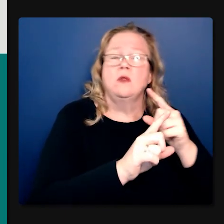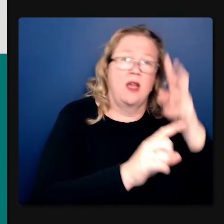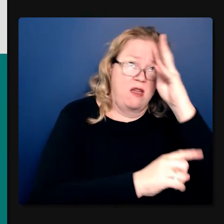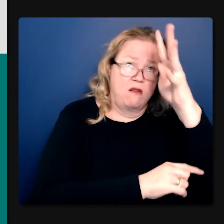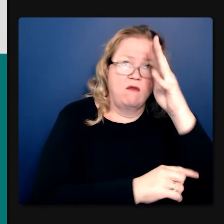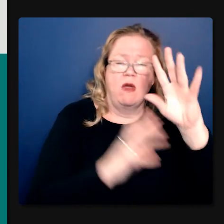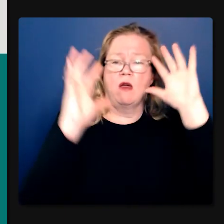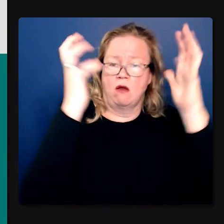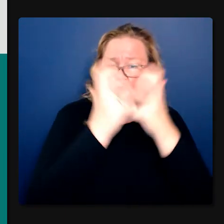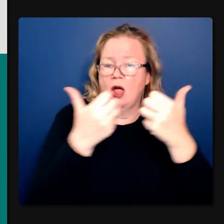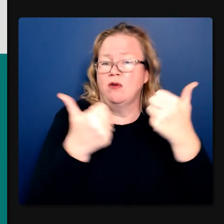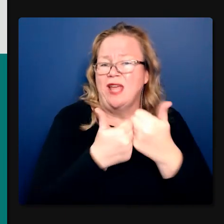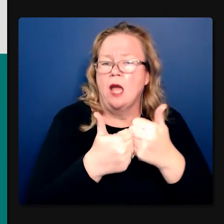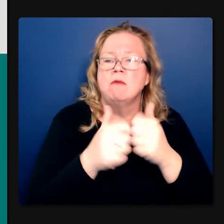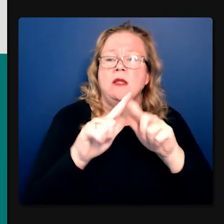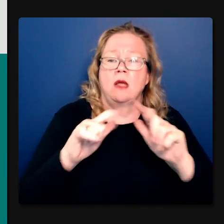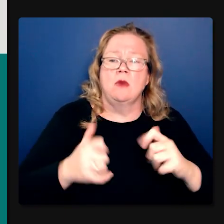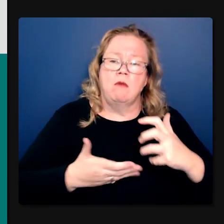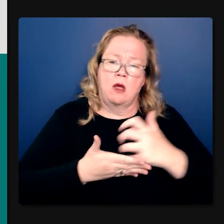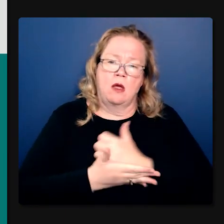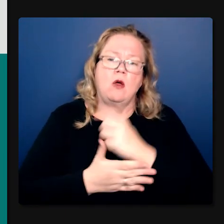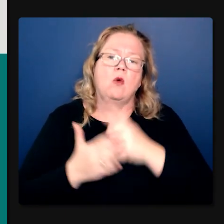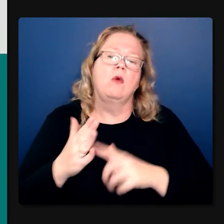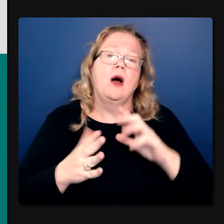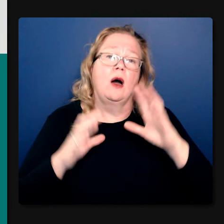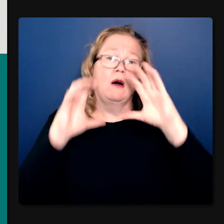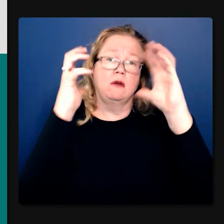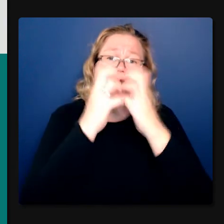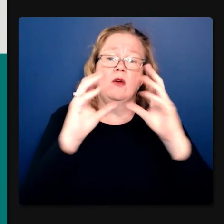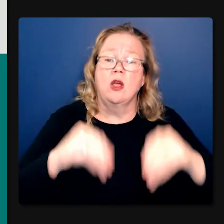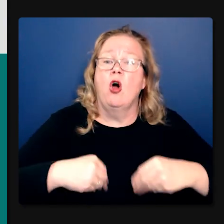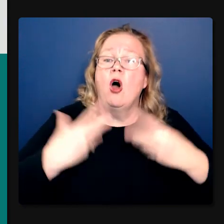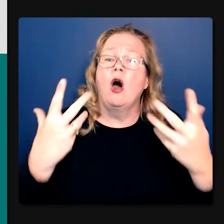innovative cloud games. that take advantage of what cloud has to offer